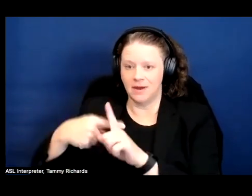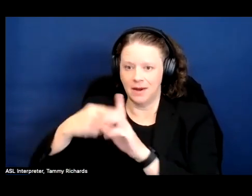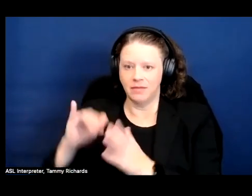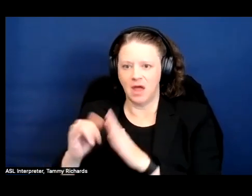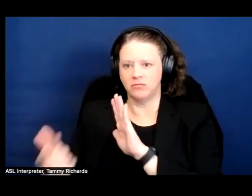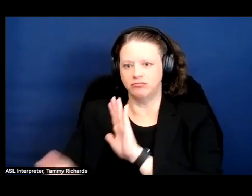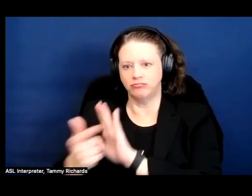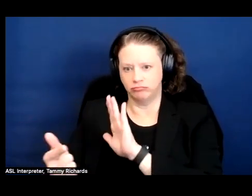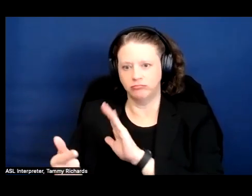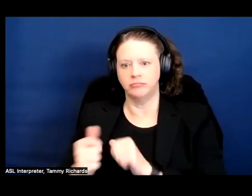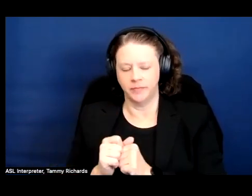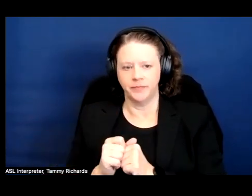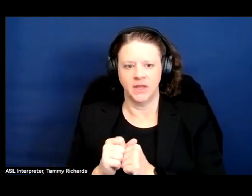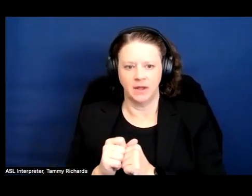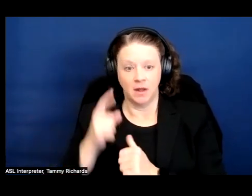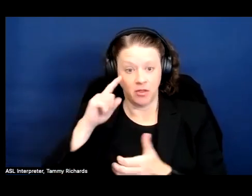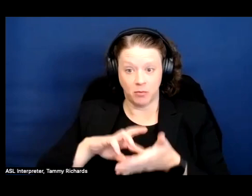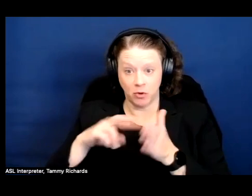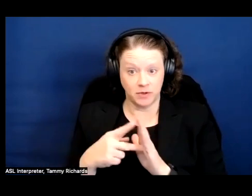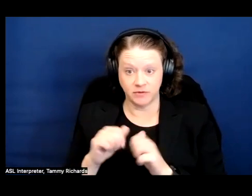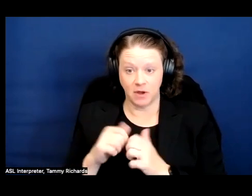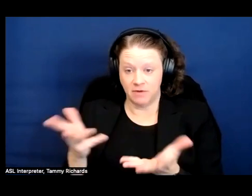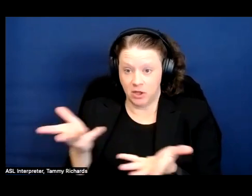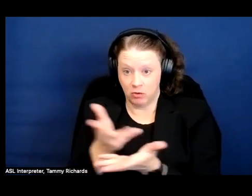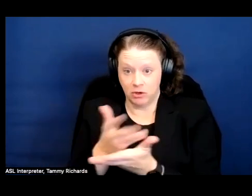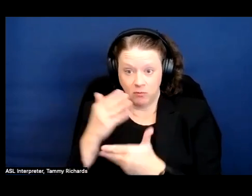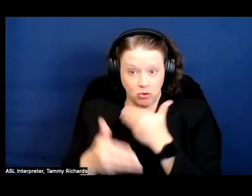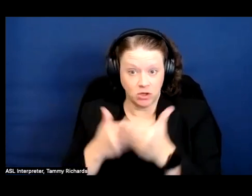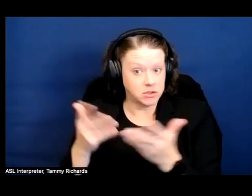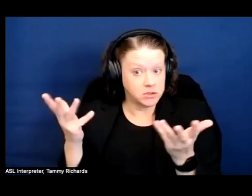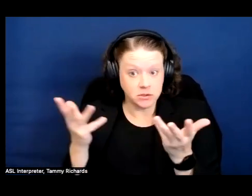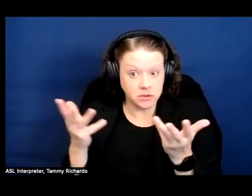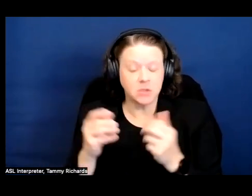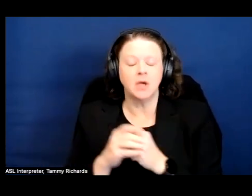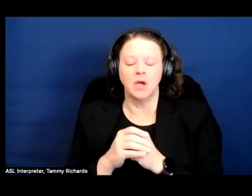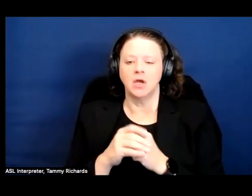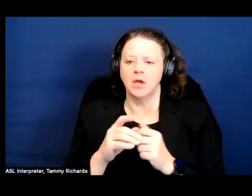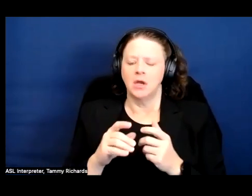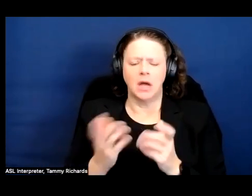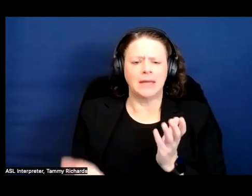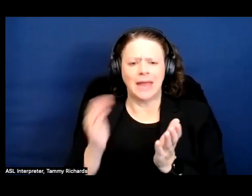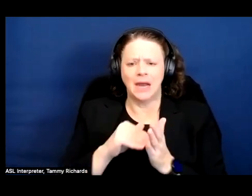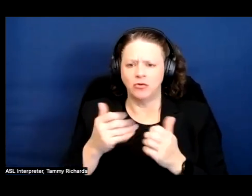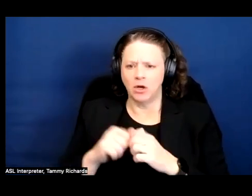And the 2020 expansion meant to include, rental assistance, third-party payments.